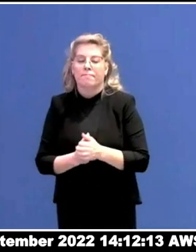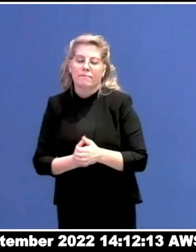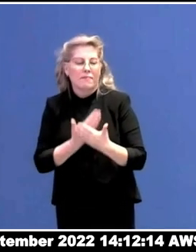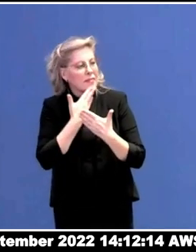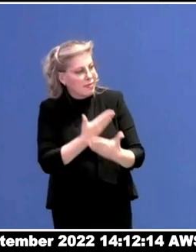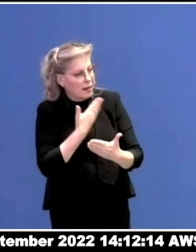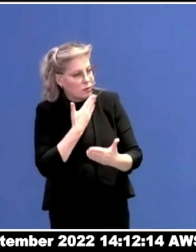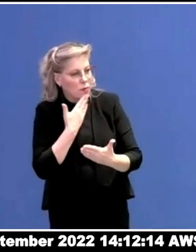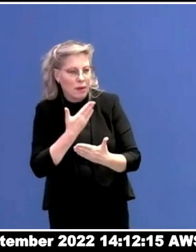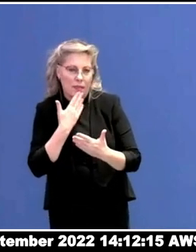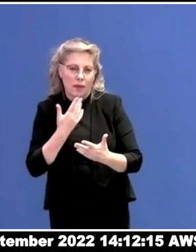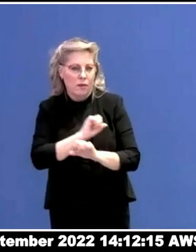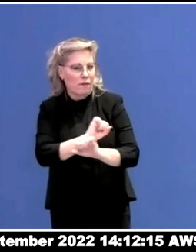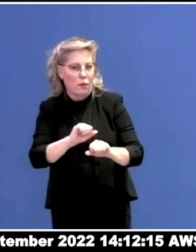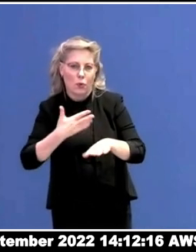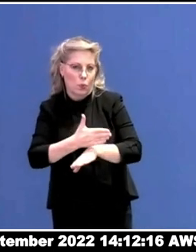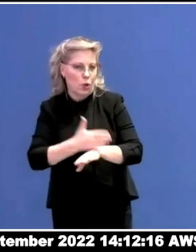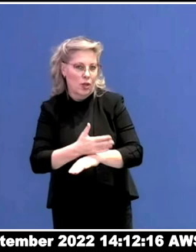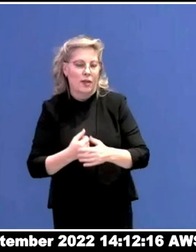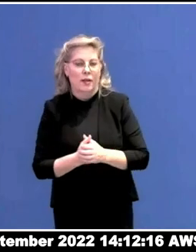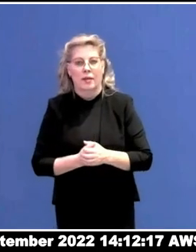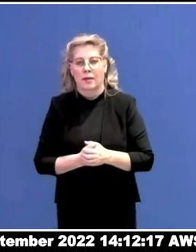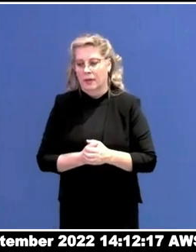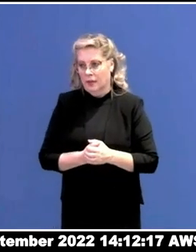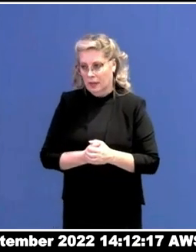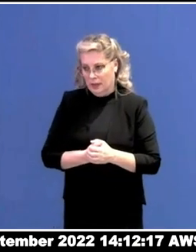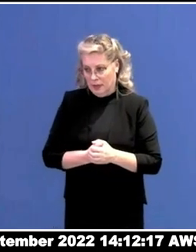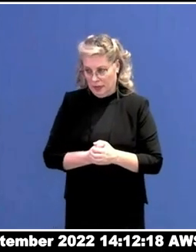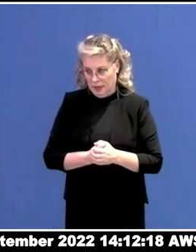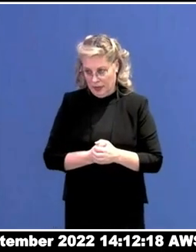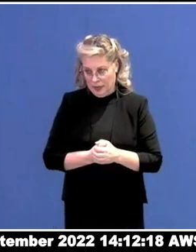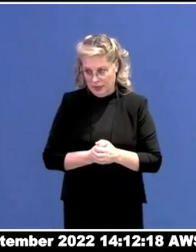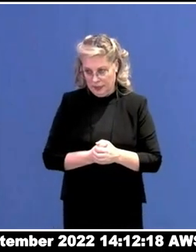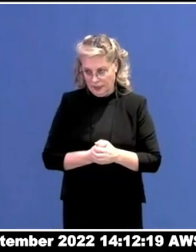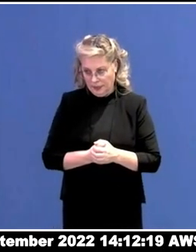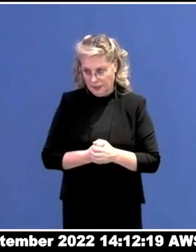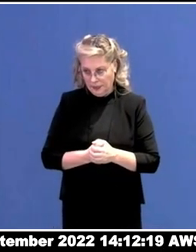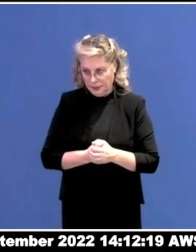There is one issue, Chair, I wish to clarify to each of the witnesses.